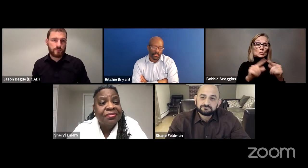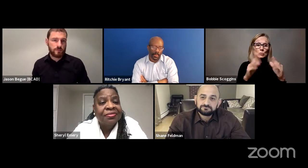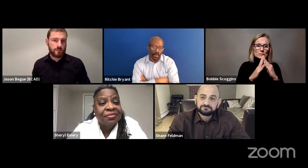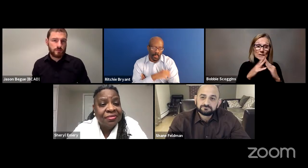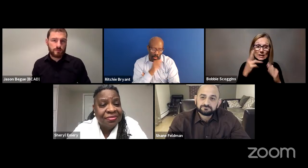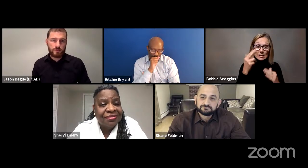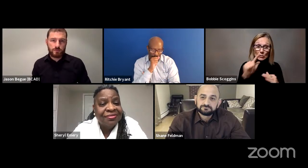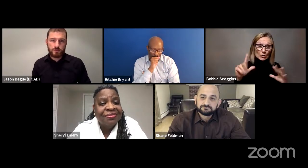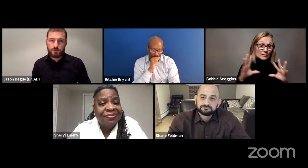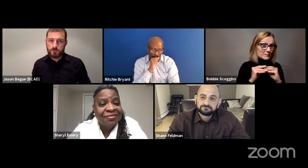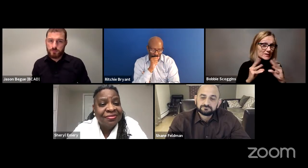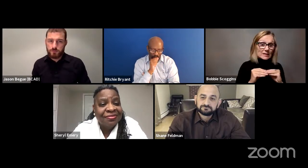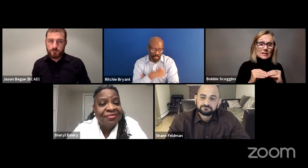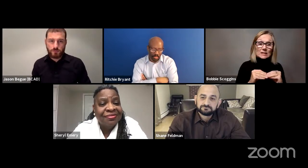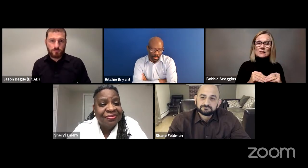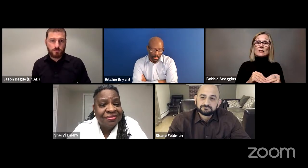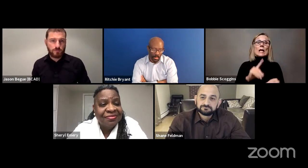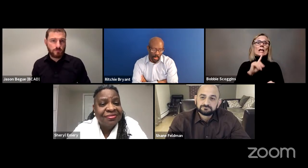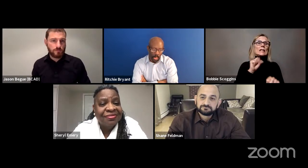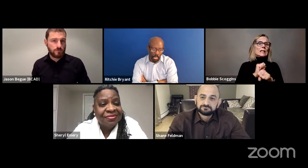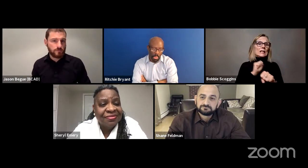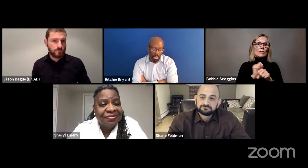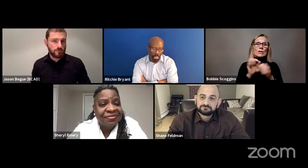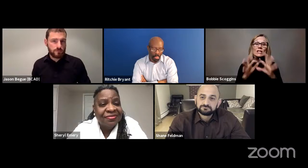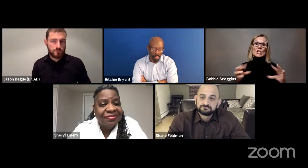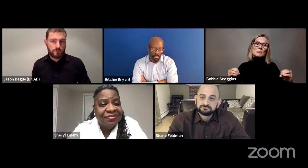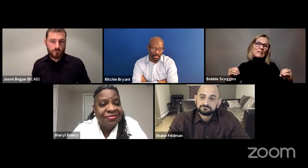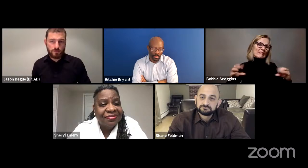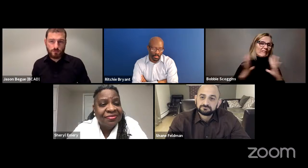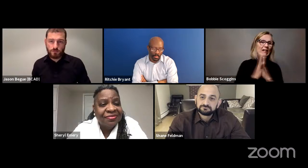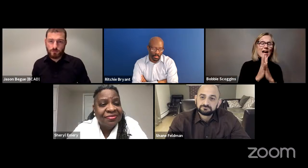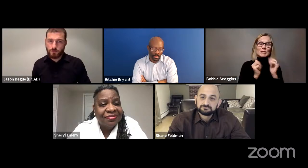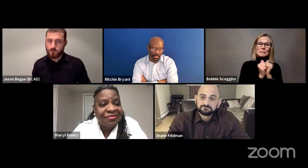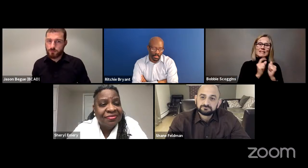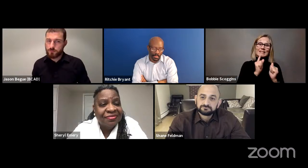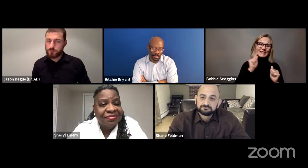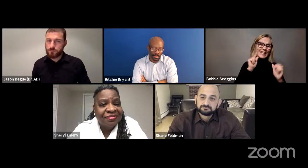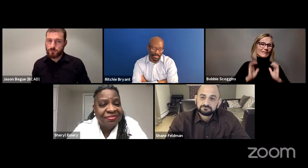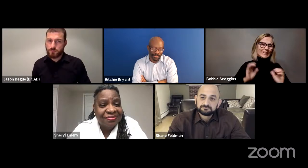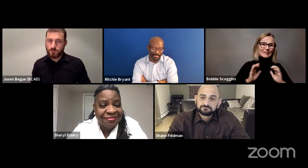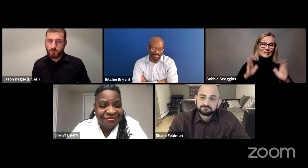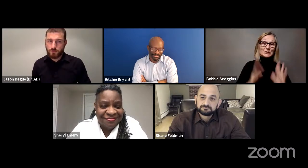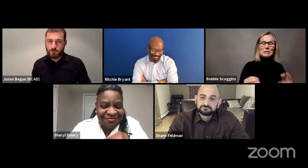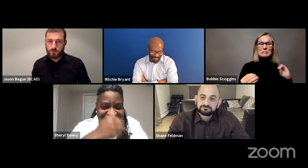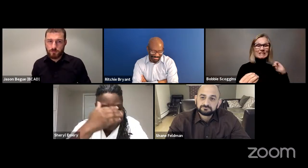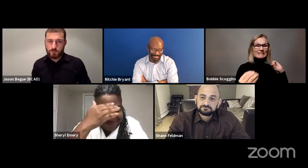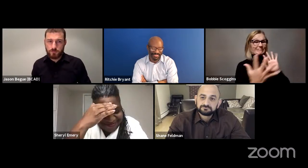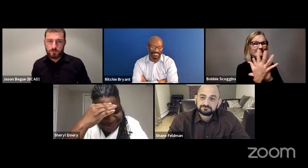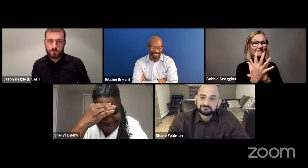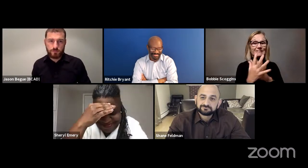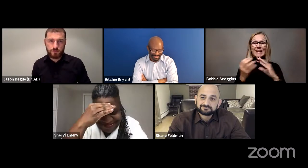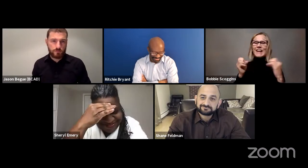And I remember distinctly going to town hall meetings and hearing interpreters fighting